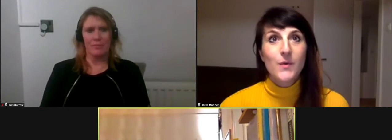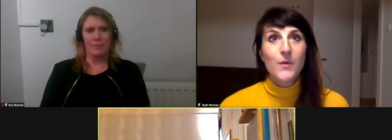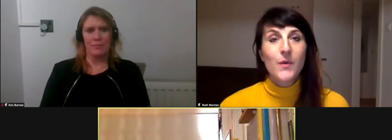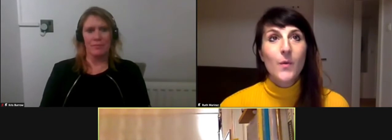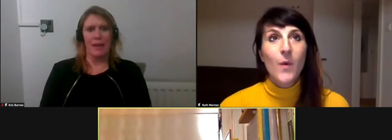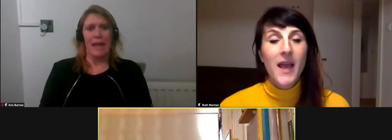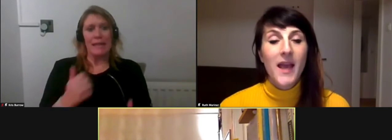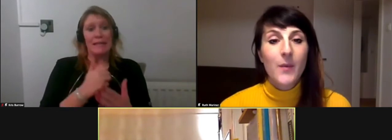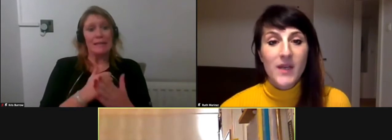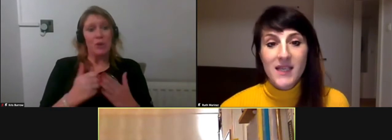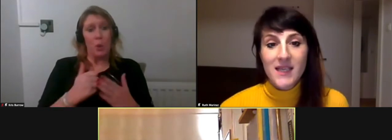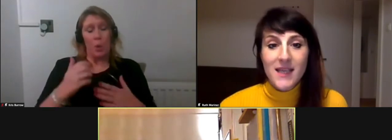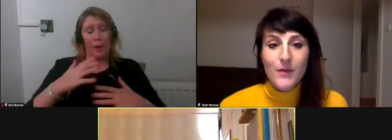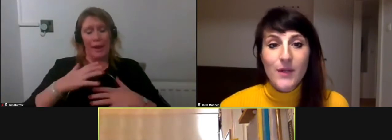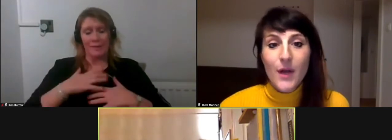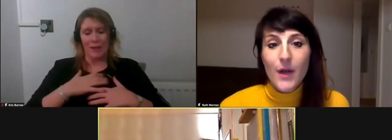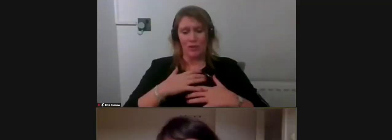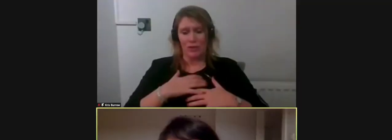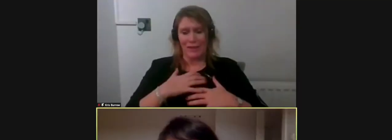to the way in which these sounds are